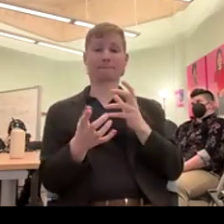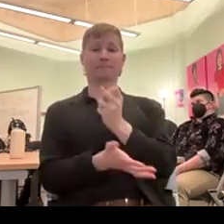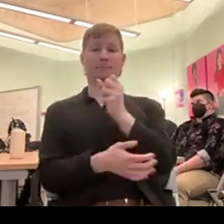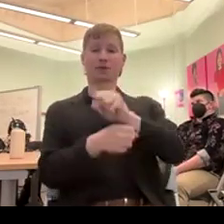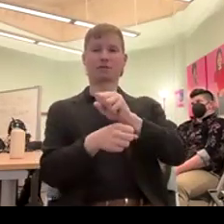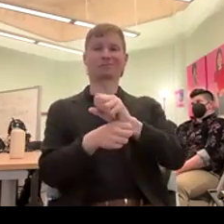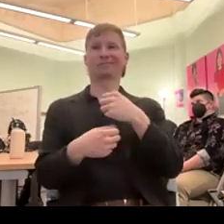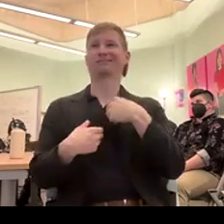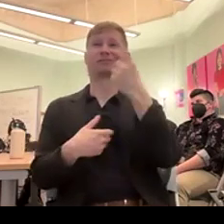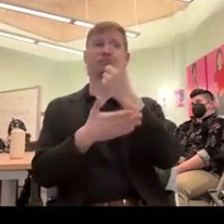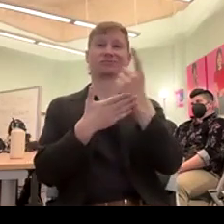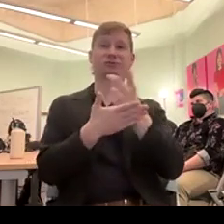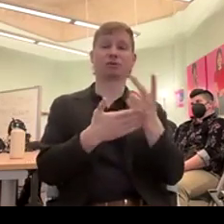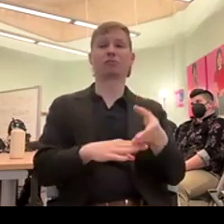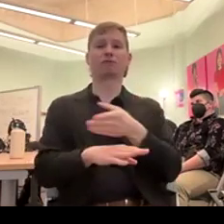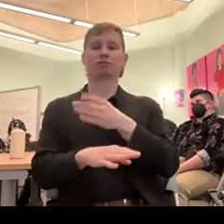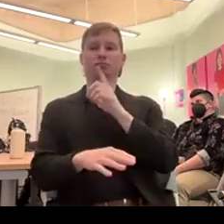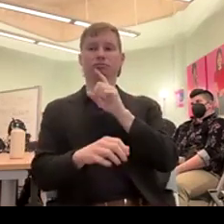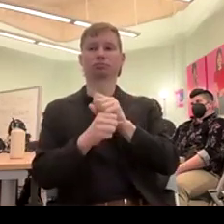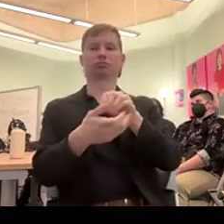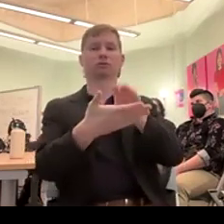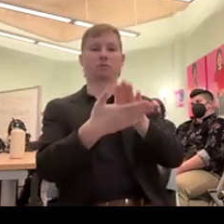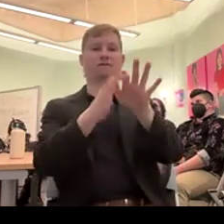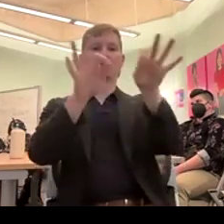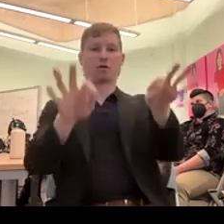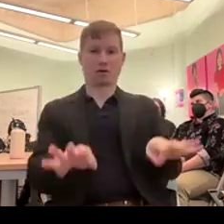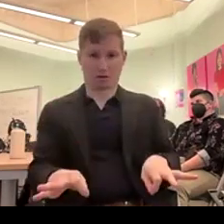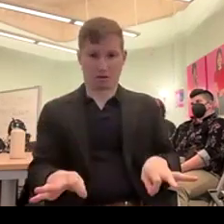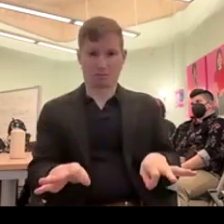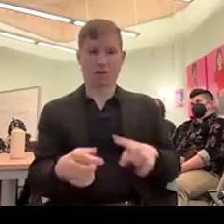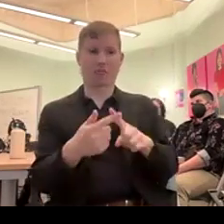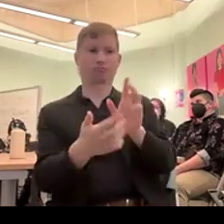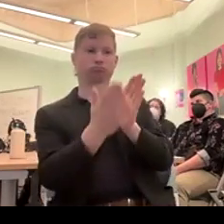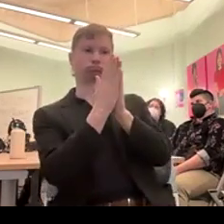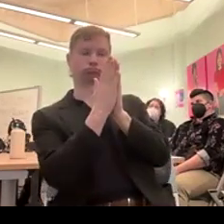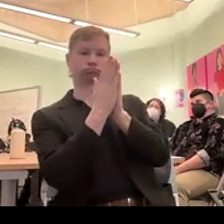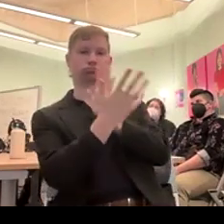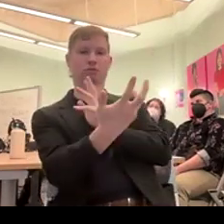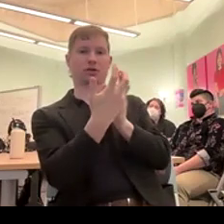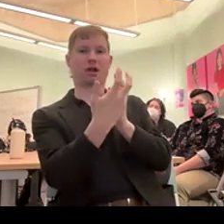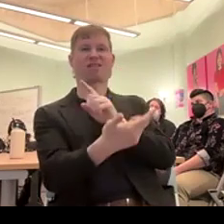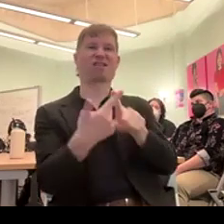my position, when I got my job, I waited like a week or two until I actually submitted the form